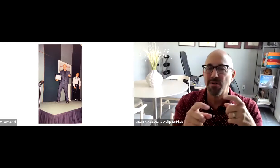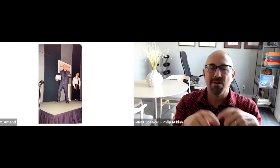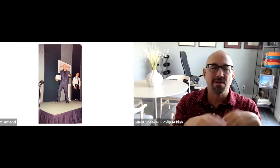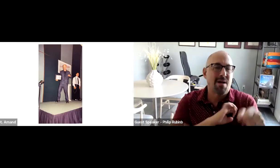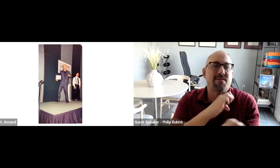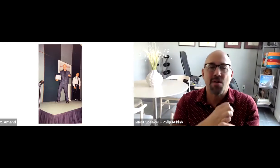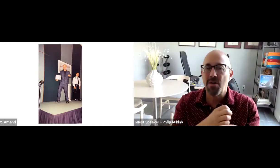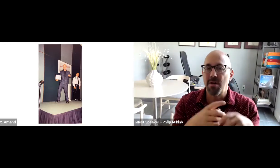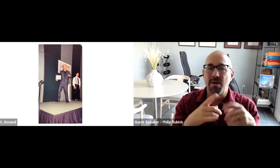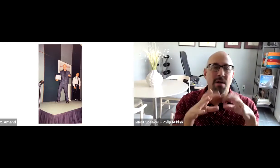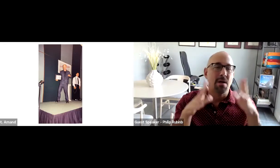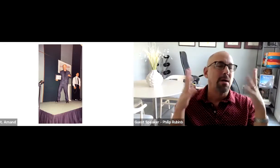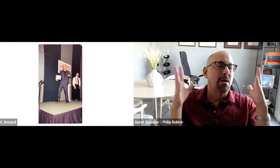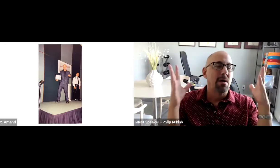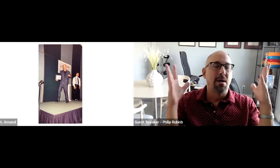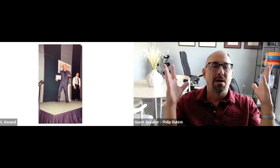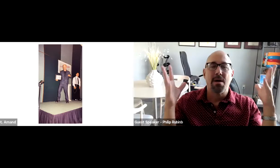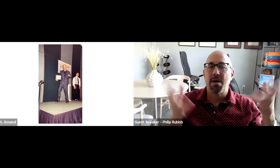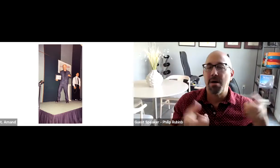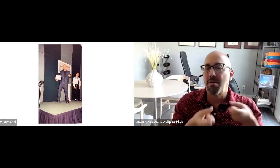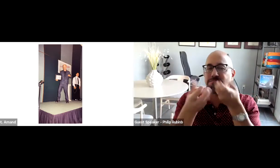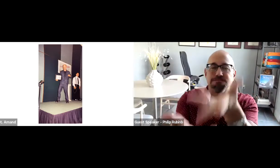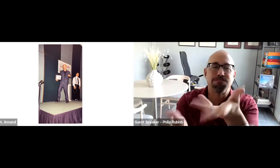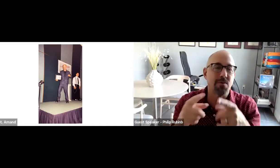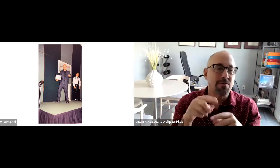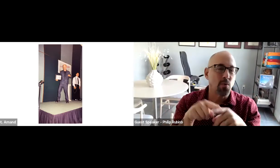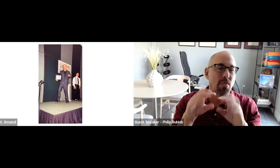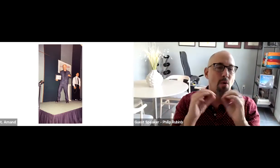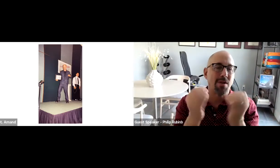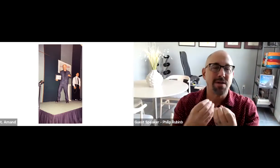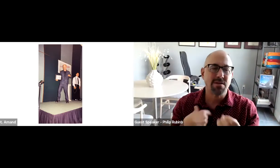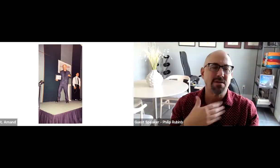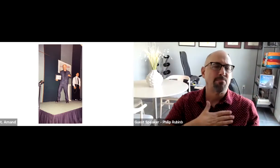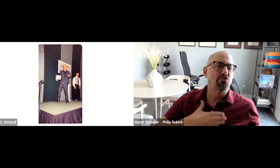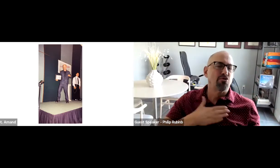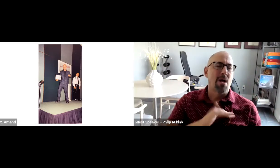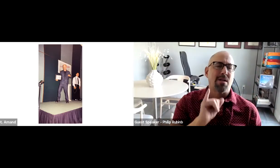to recognize Guy's contribution to, you know, he was a Contributor of the Year